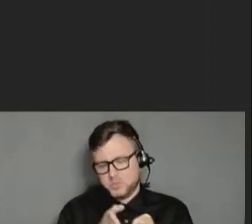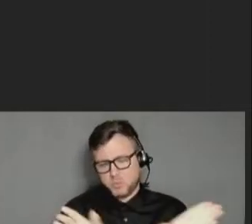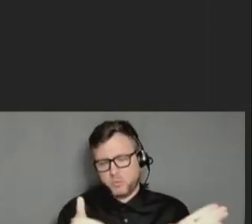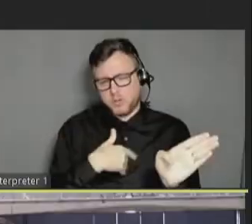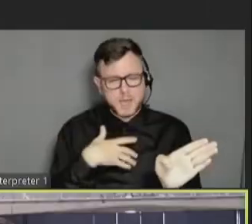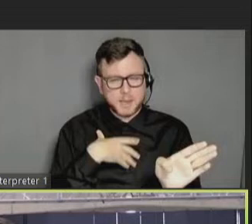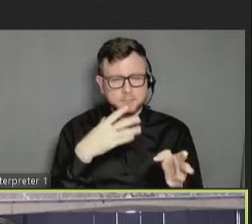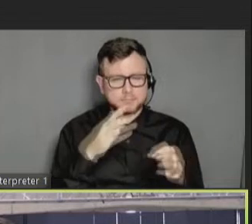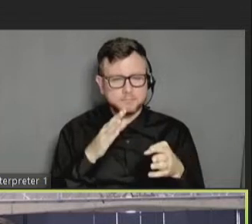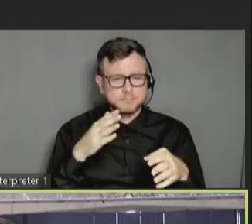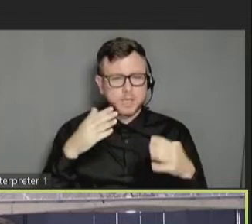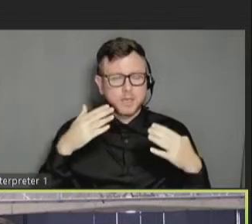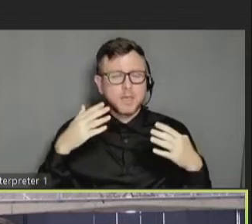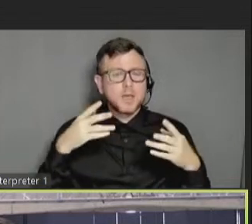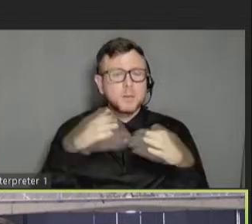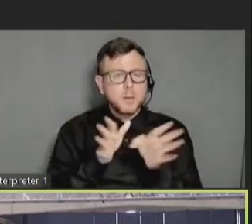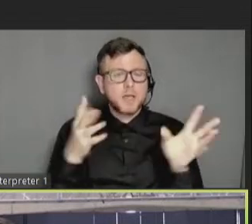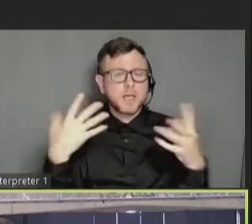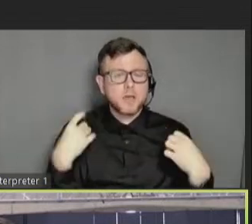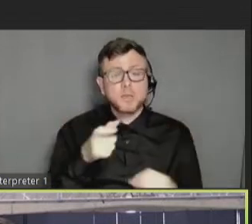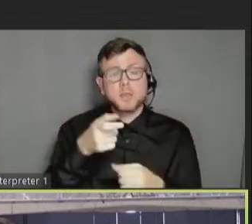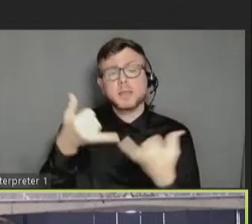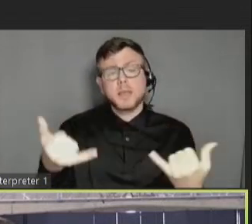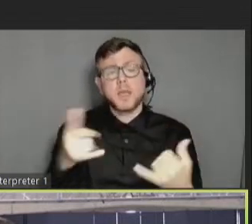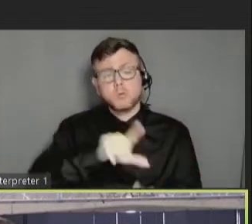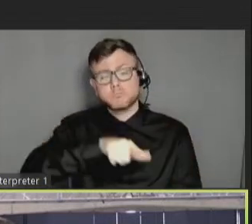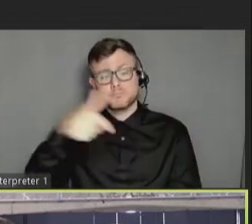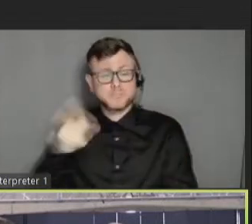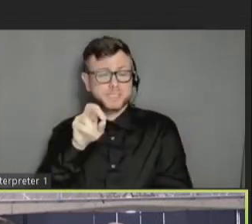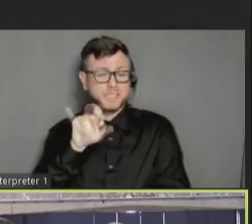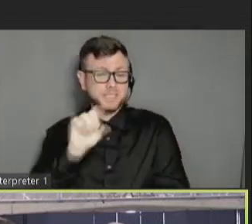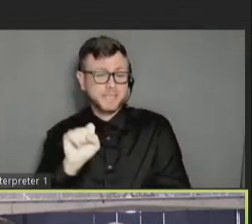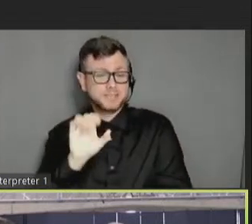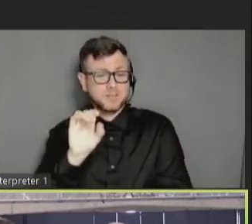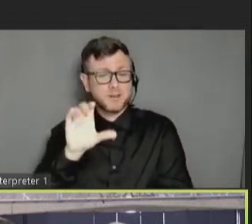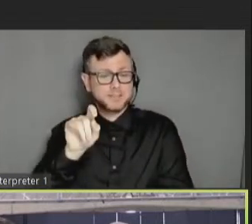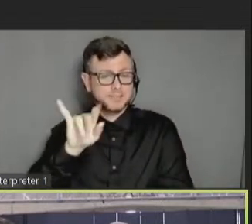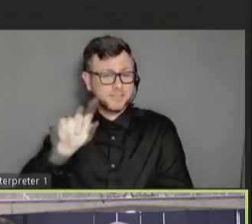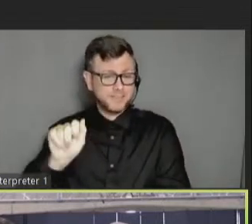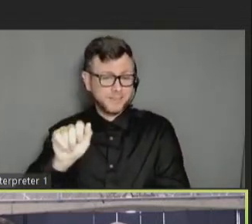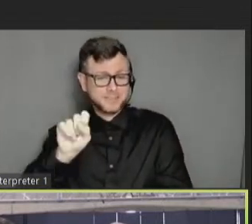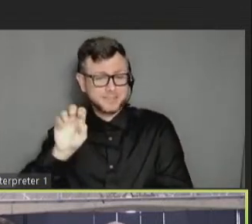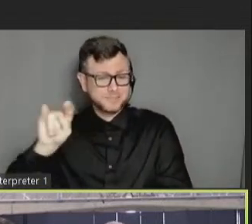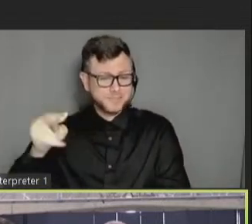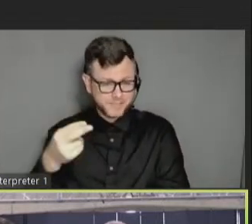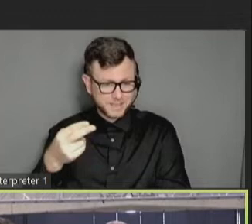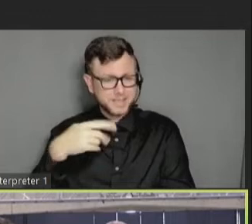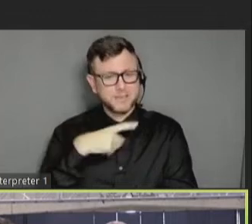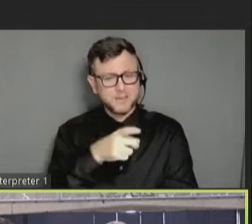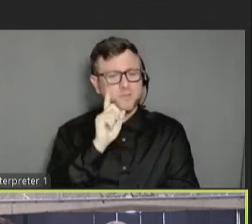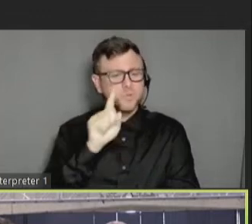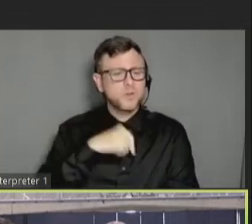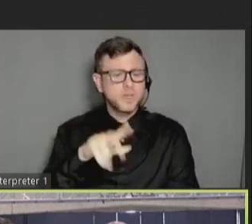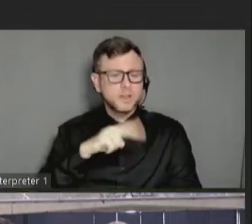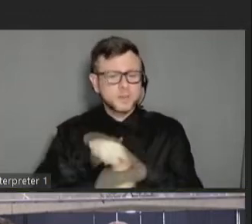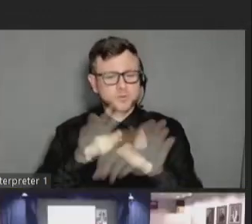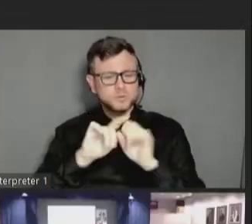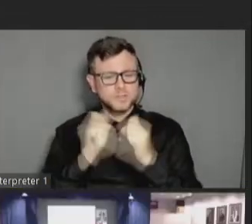is Denise Octavia Smith from the National Association of Community Health Workers. Denise Octavia Smith: Hey. Good morning,